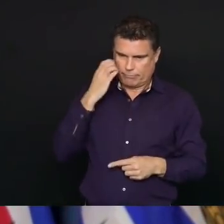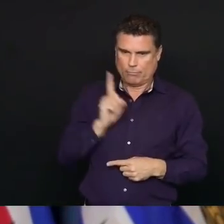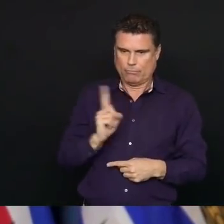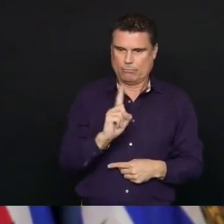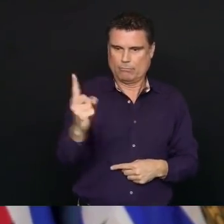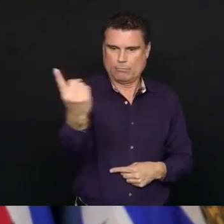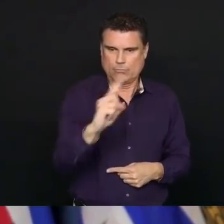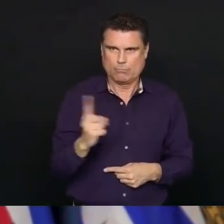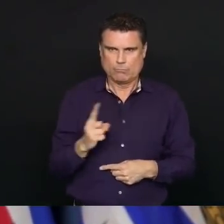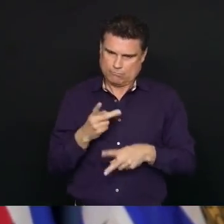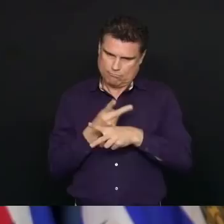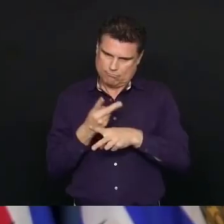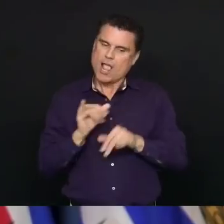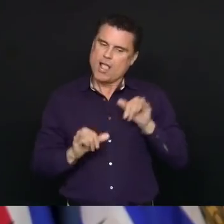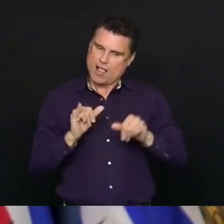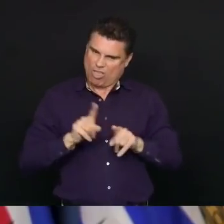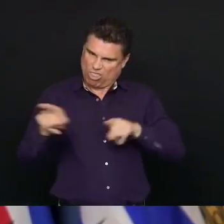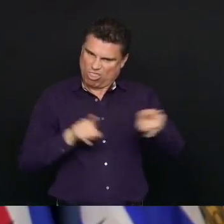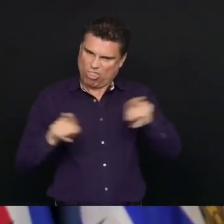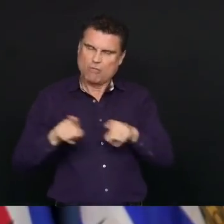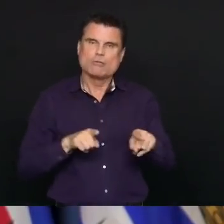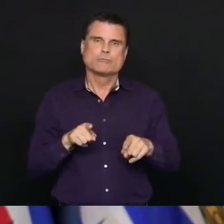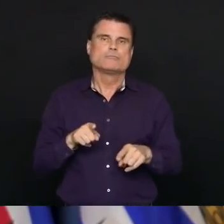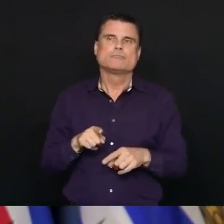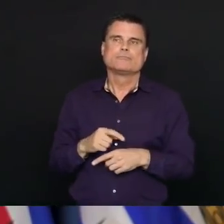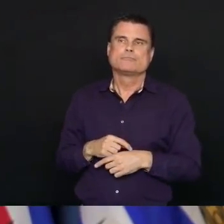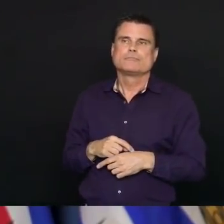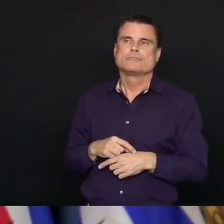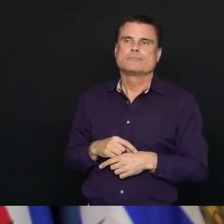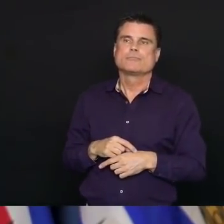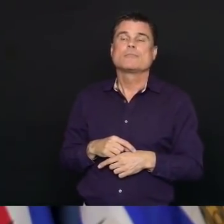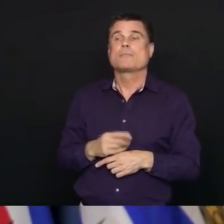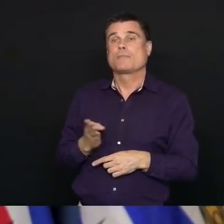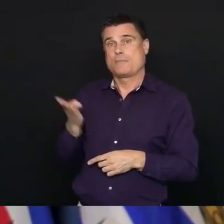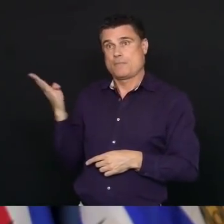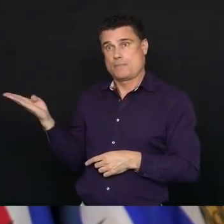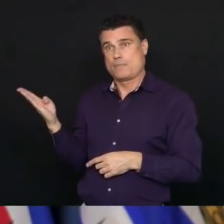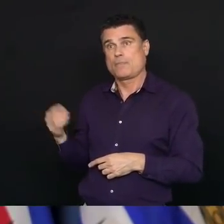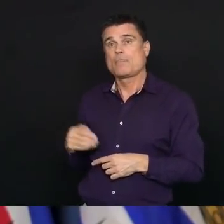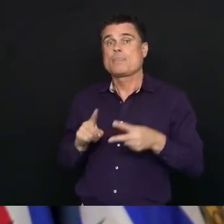That is an estimate of cost and we wanted to be present that today to give you a